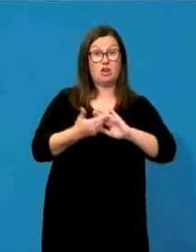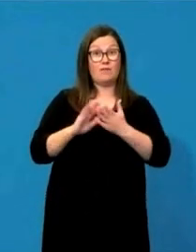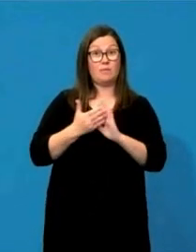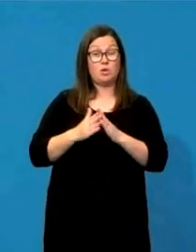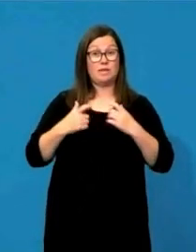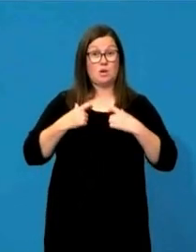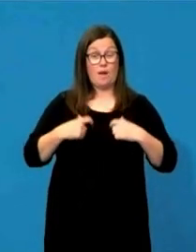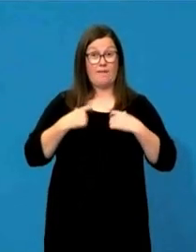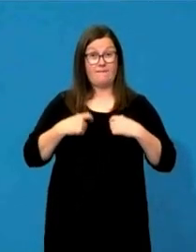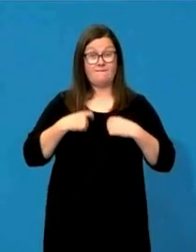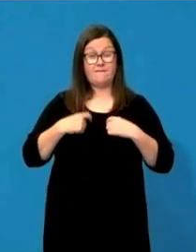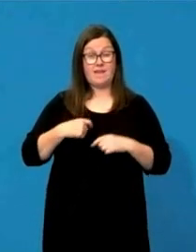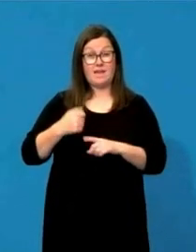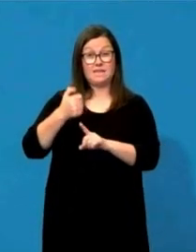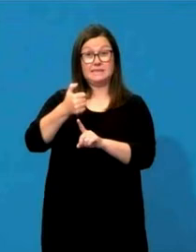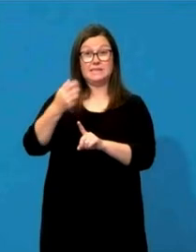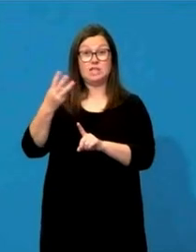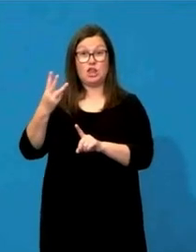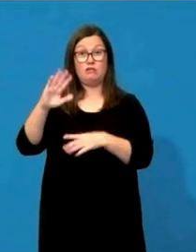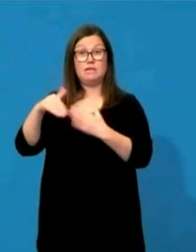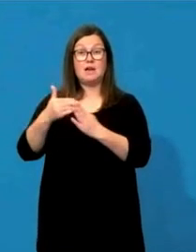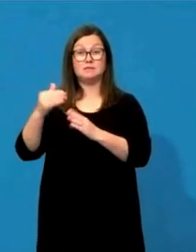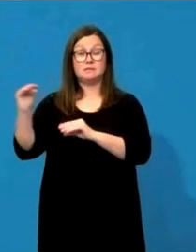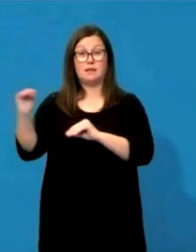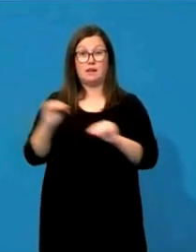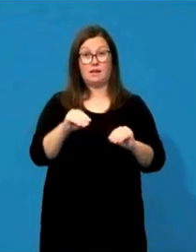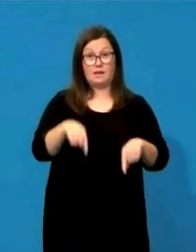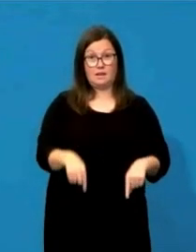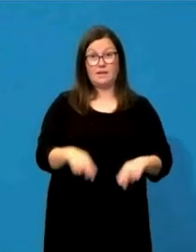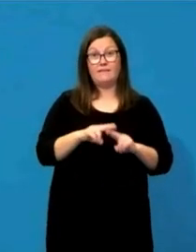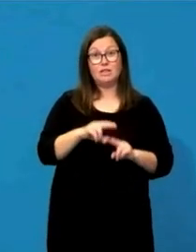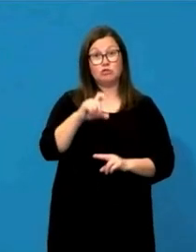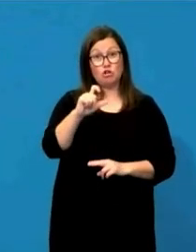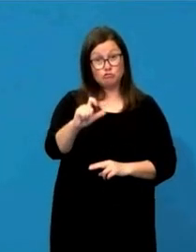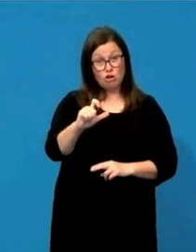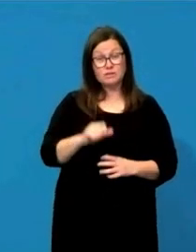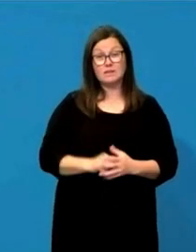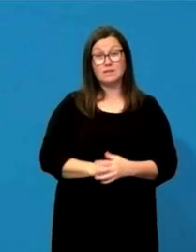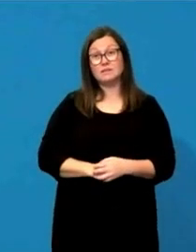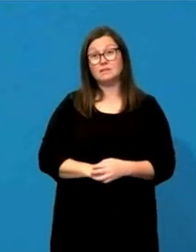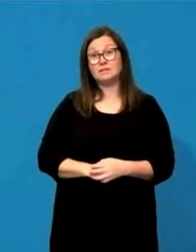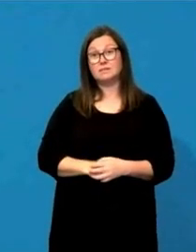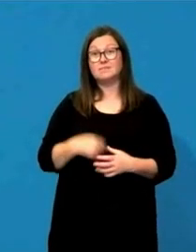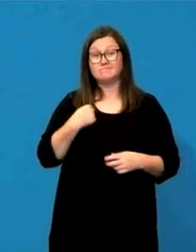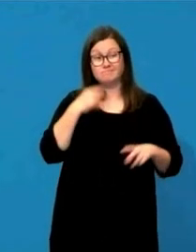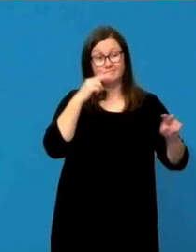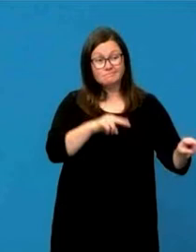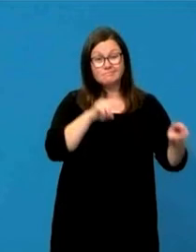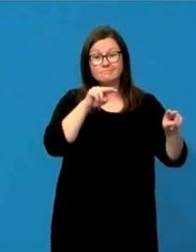Fitzroy Crossing. So what I've seen over the years, amongst our Indigenous people, has been one of